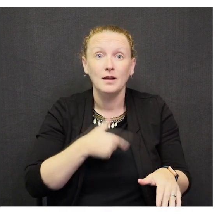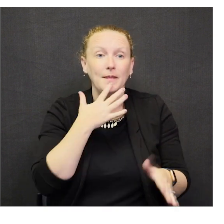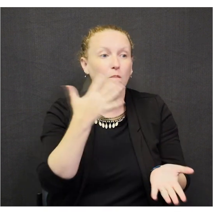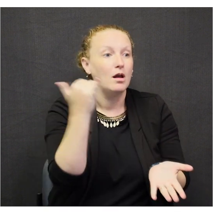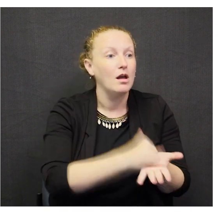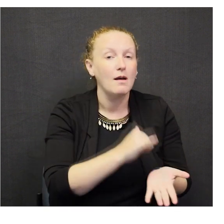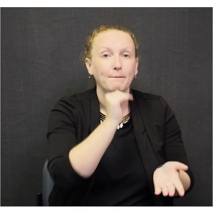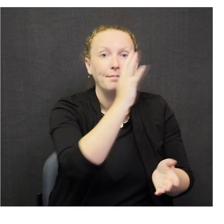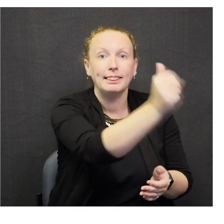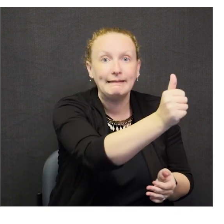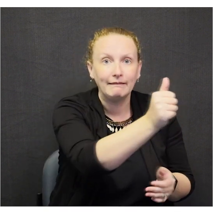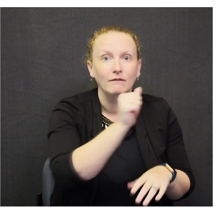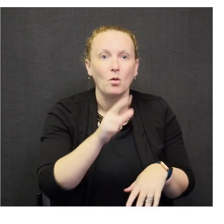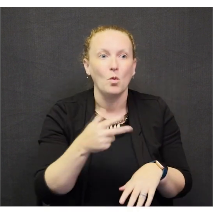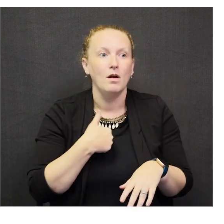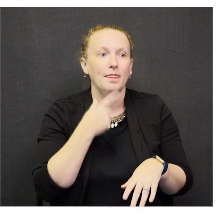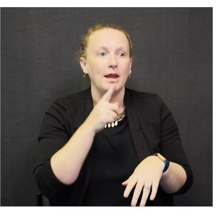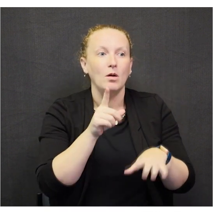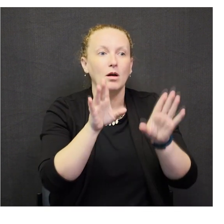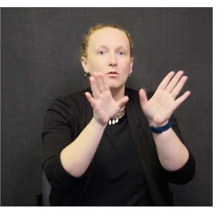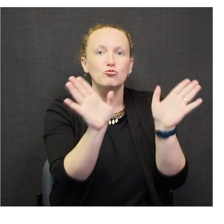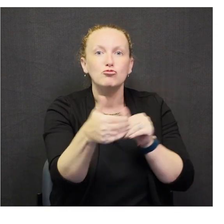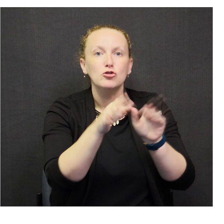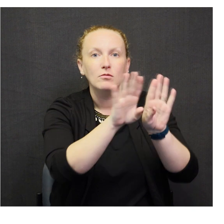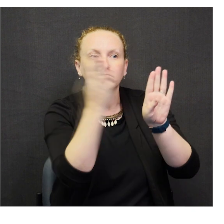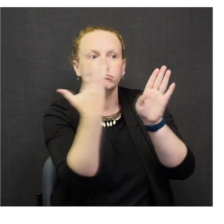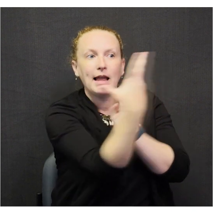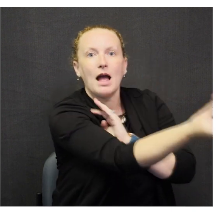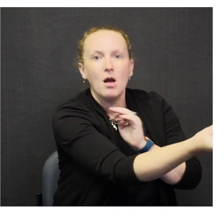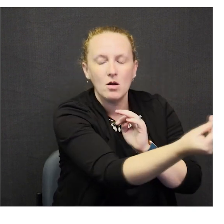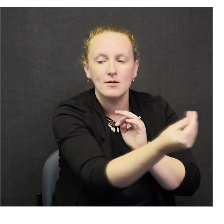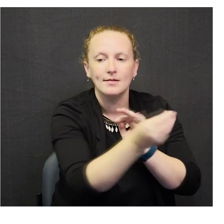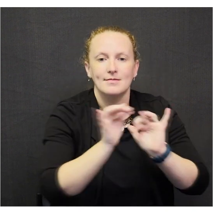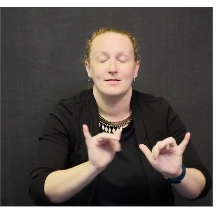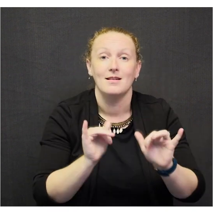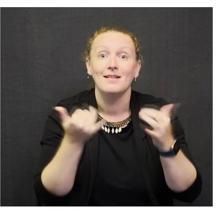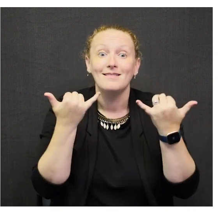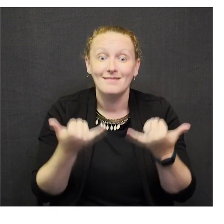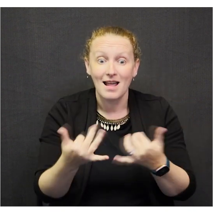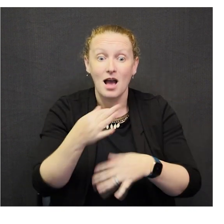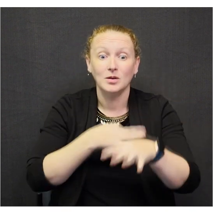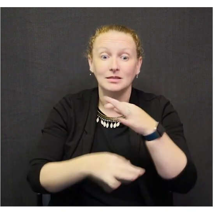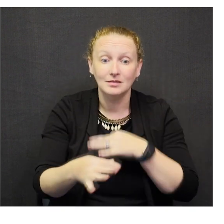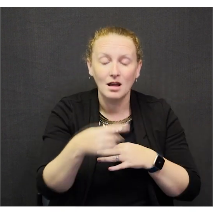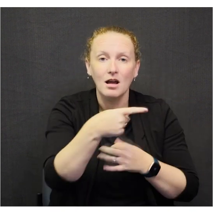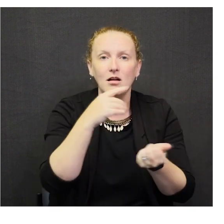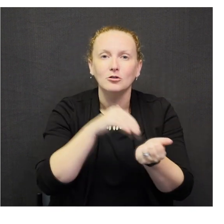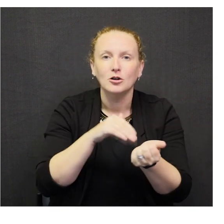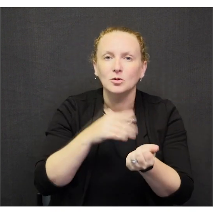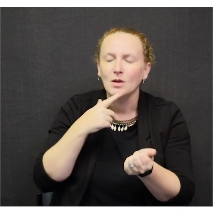you're well. I hope that you're staying safe" that there seems to be a lot of good will